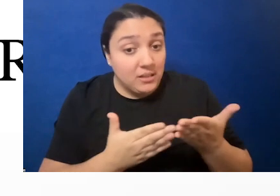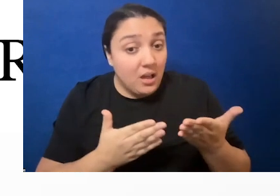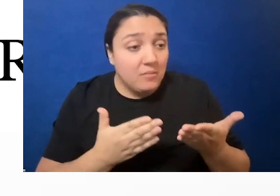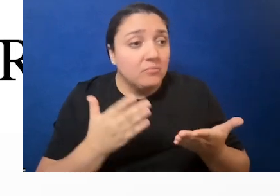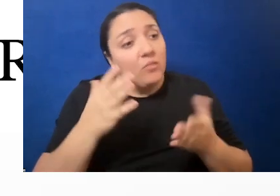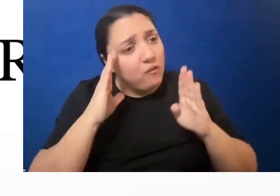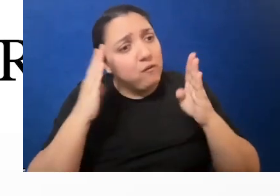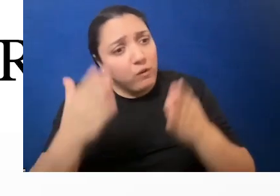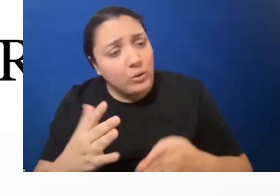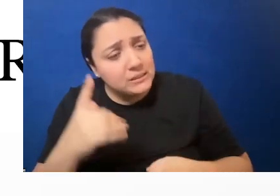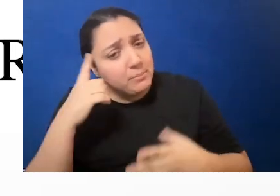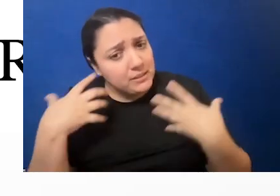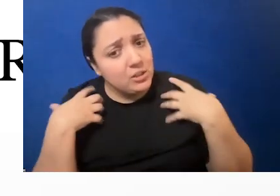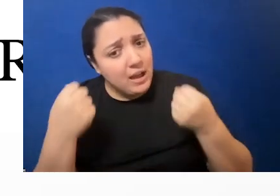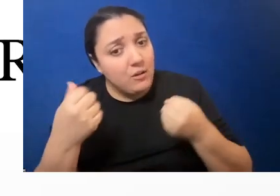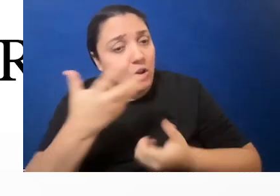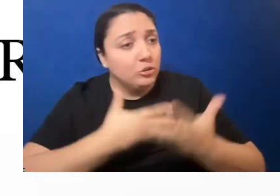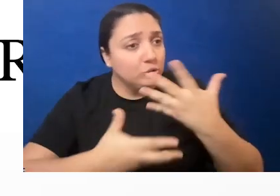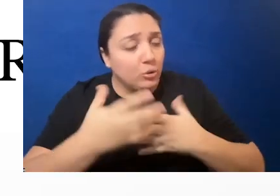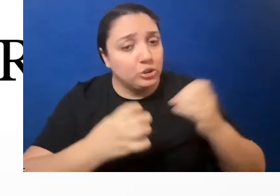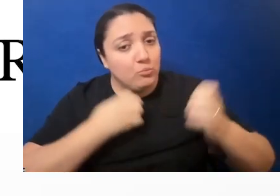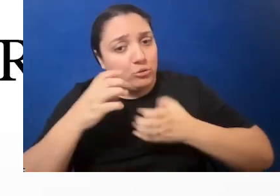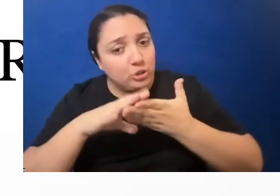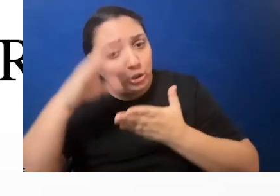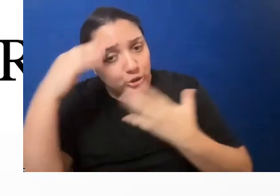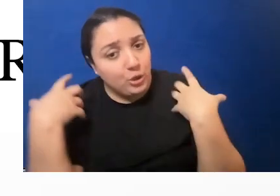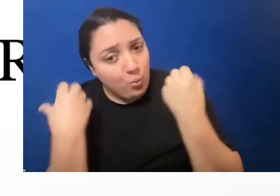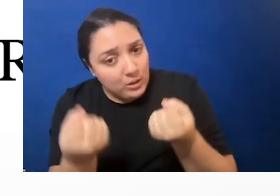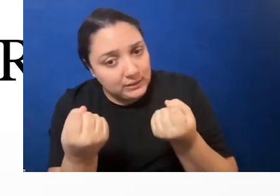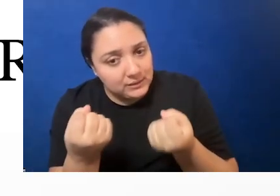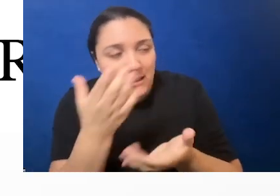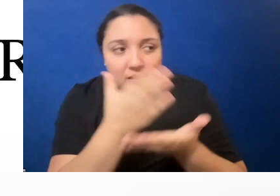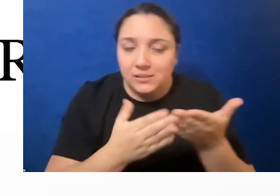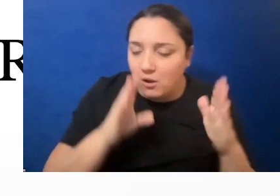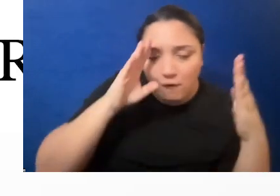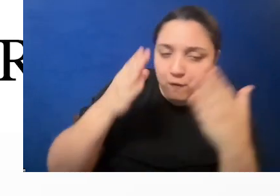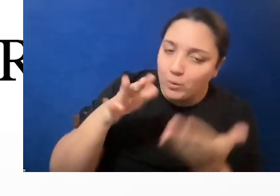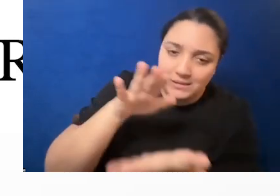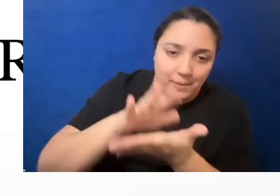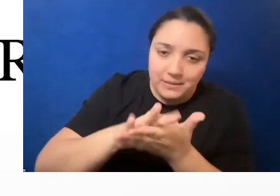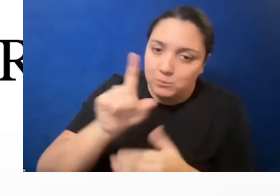THEY HADN'T BEEN AT HOME AND SOME FOCUSED ON THE HEALTH AND